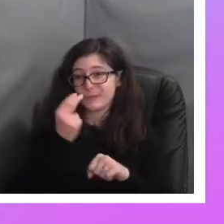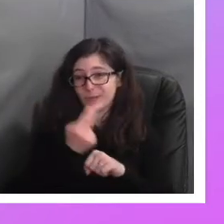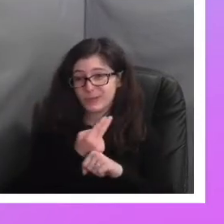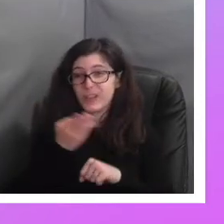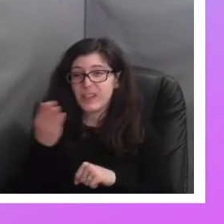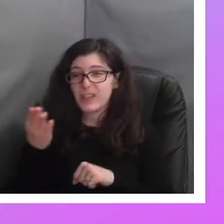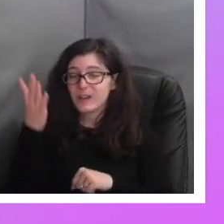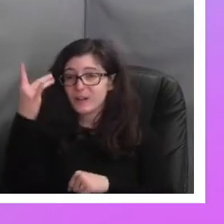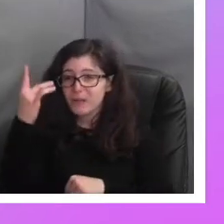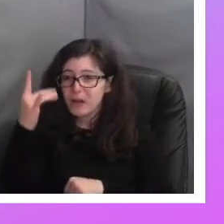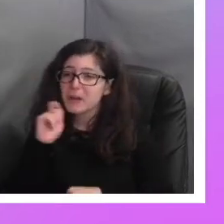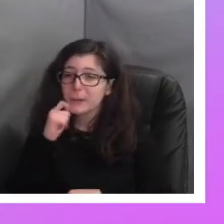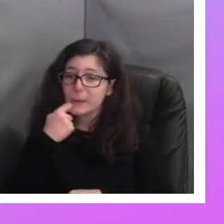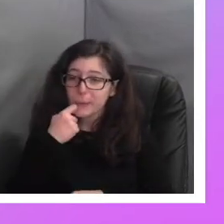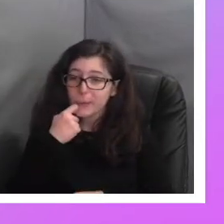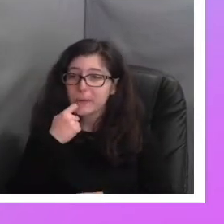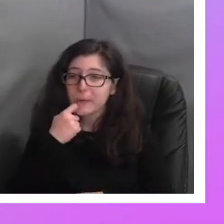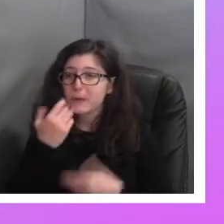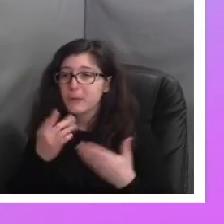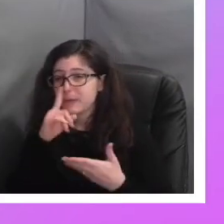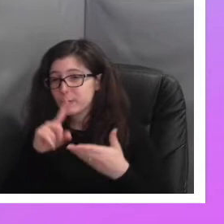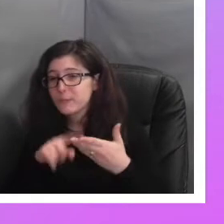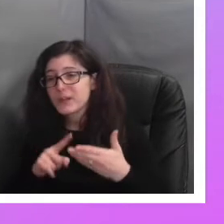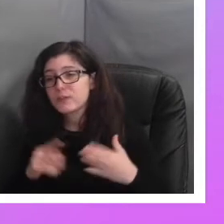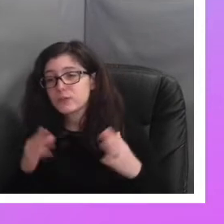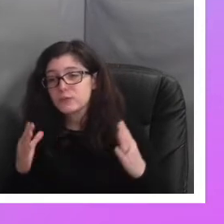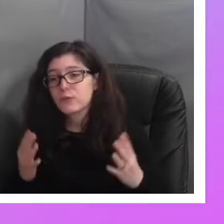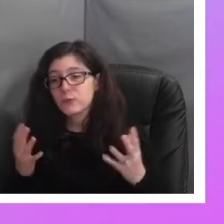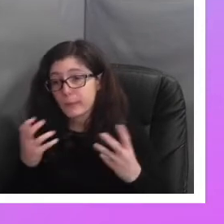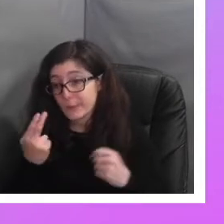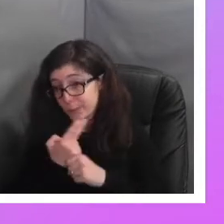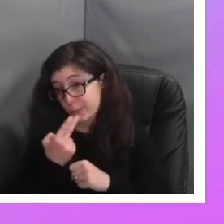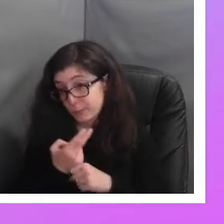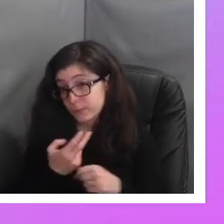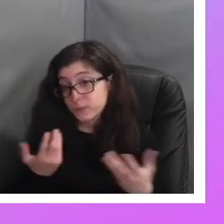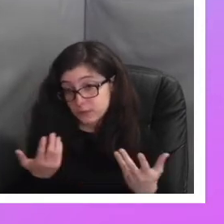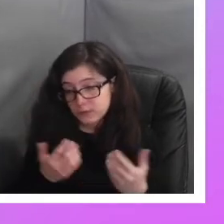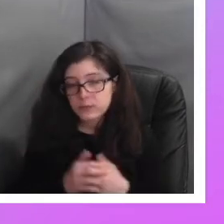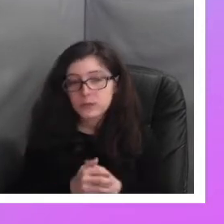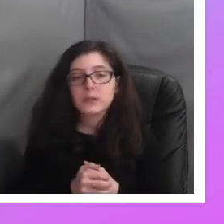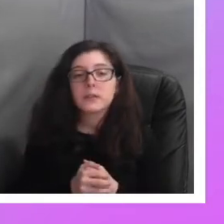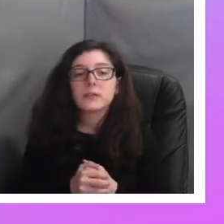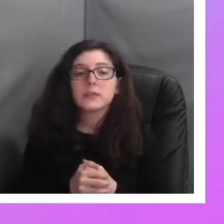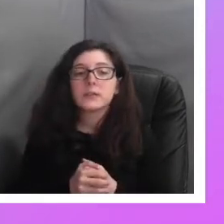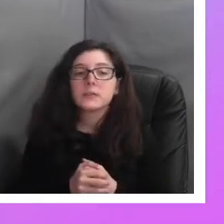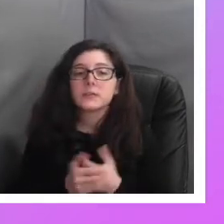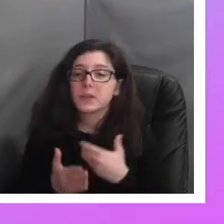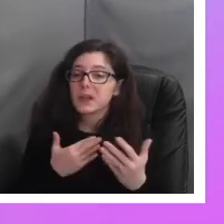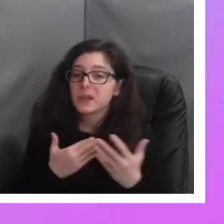or some researcher might want to use them, so you, nonetheless, need to have an alternative.